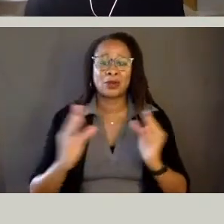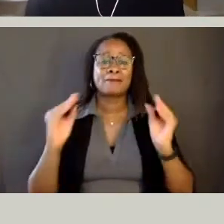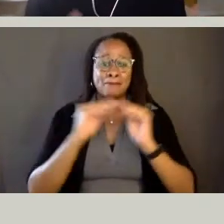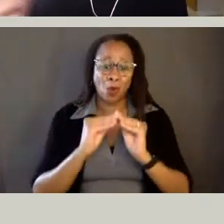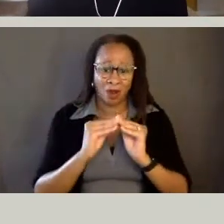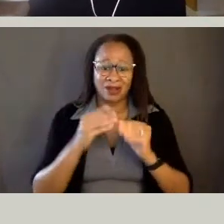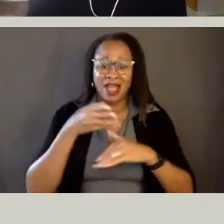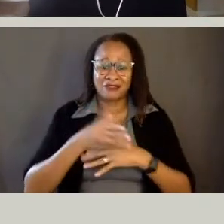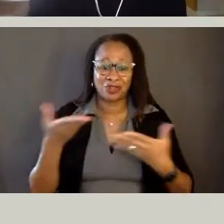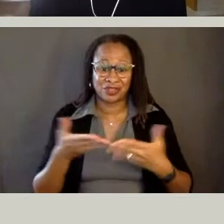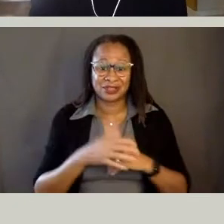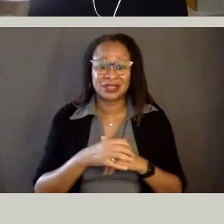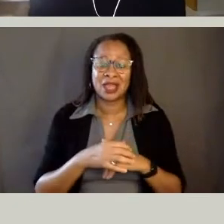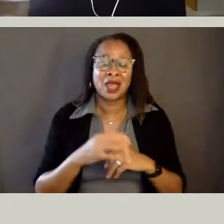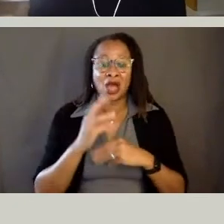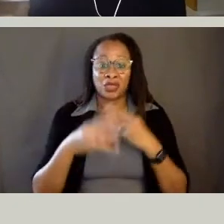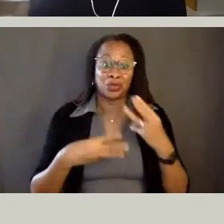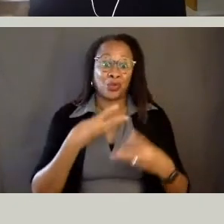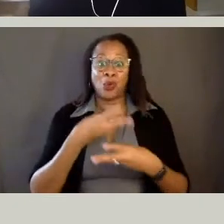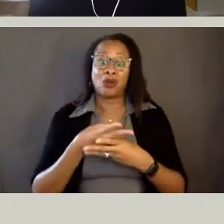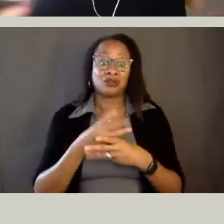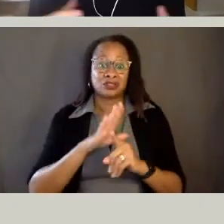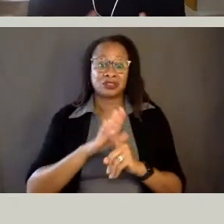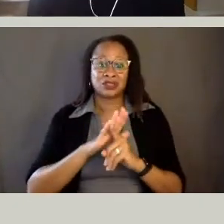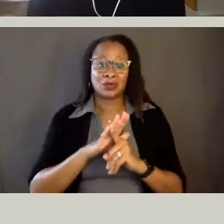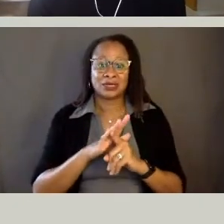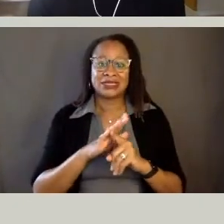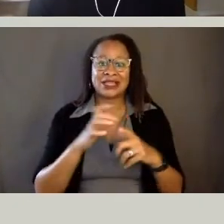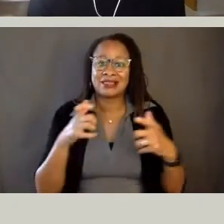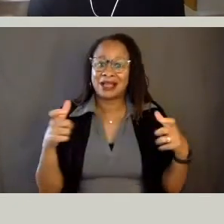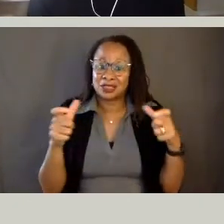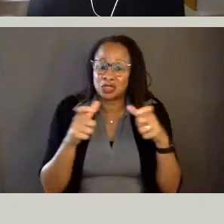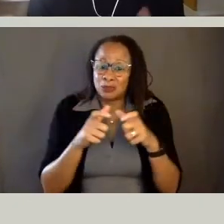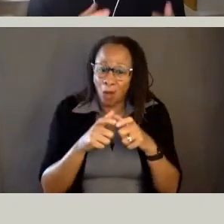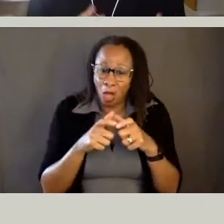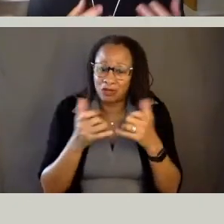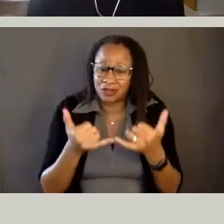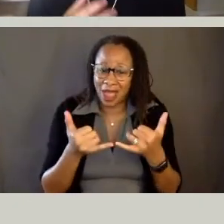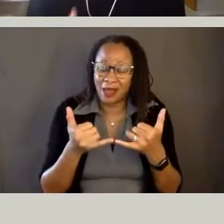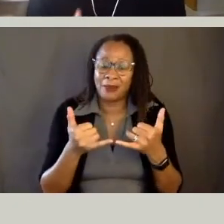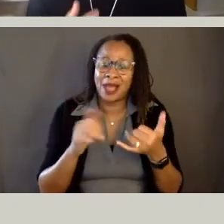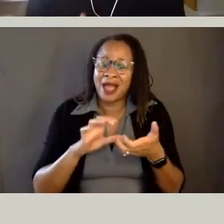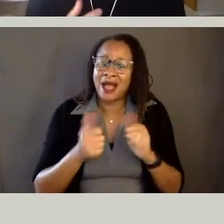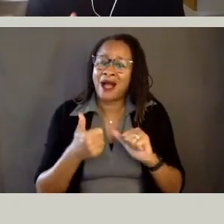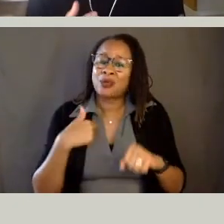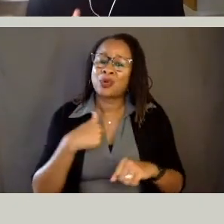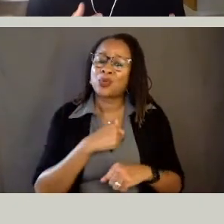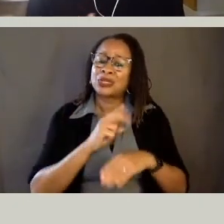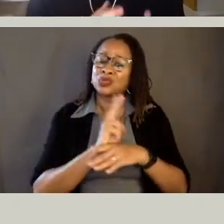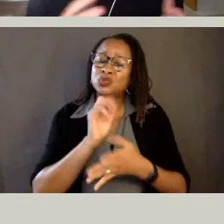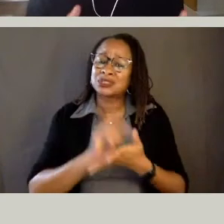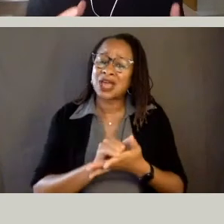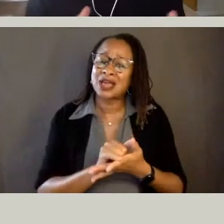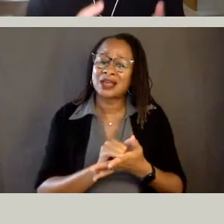'Cause the world is so much smaller in so many ways. And how, how do we use that the world that's gonna come